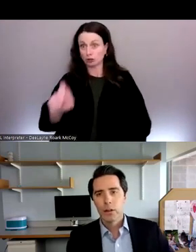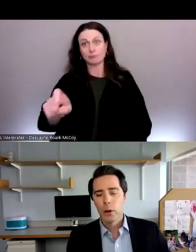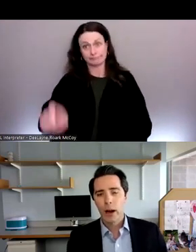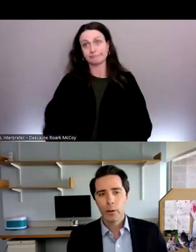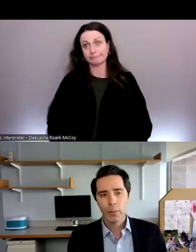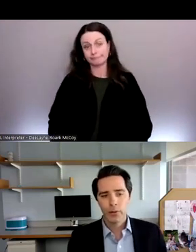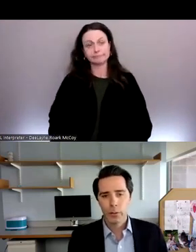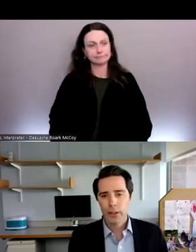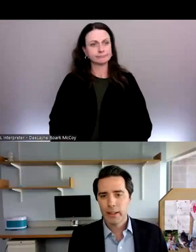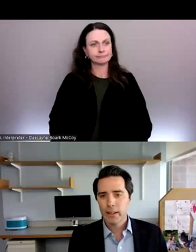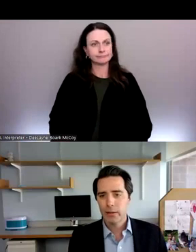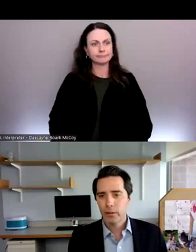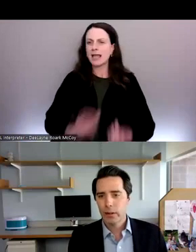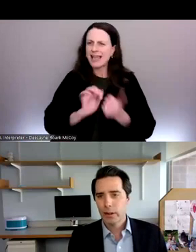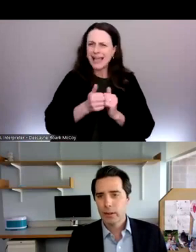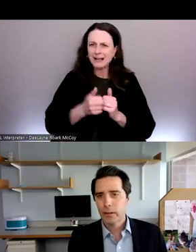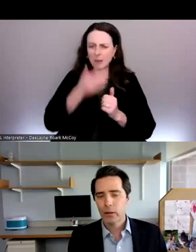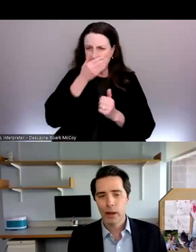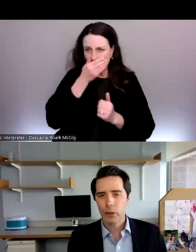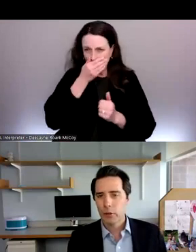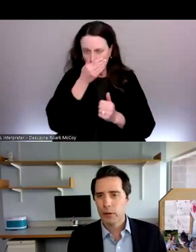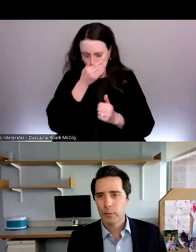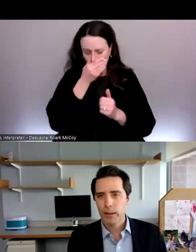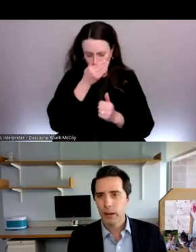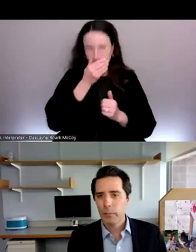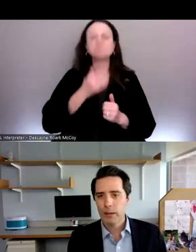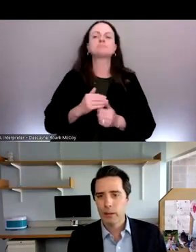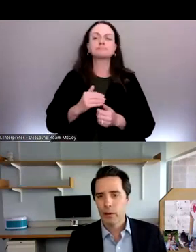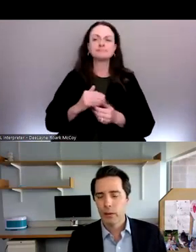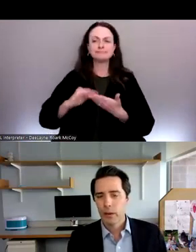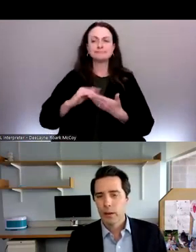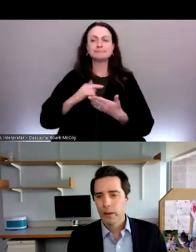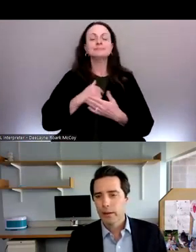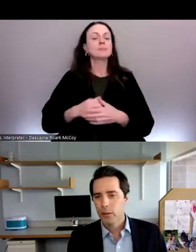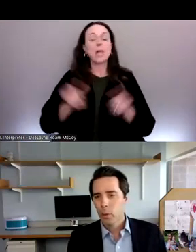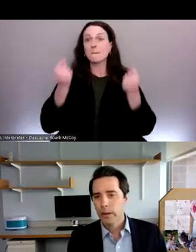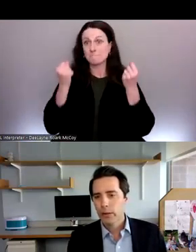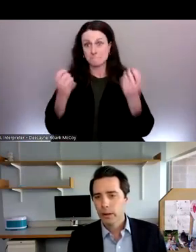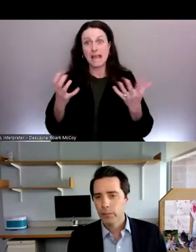so how do we perform genetic testing for hearing loss there I told you there's